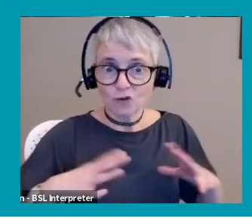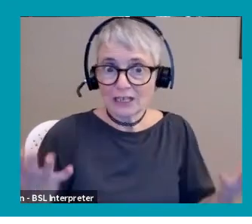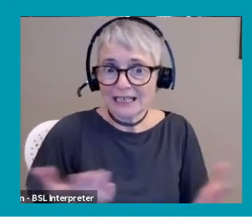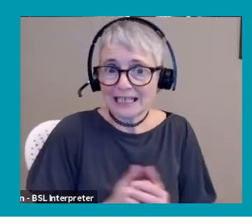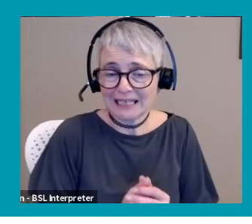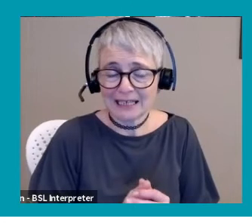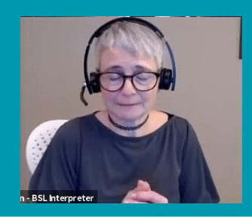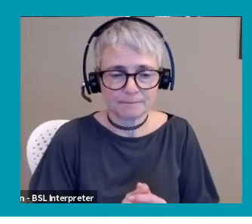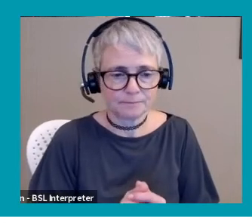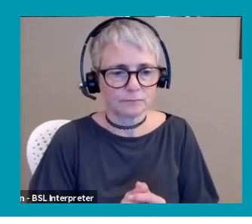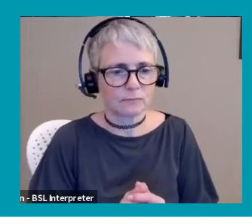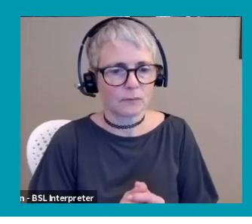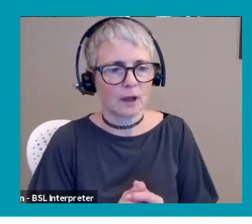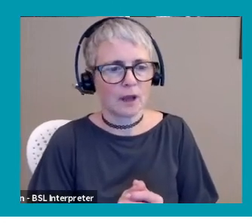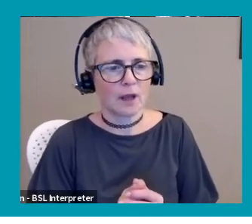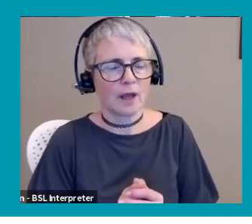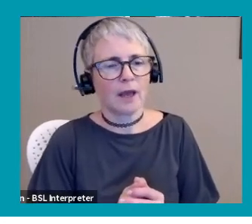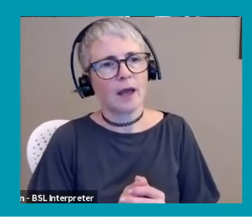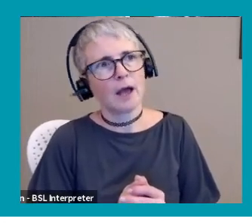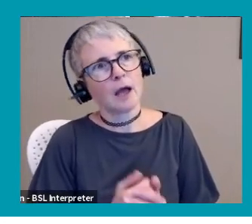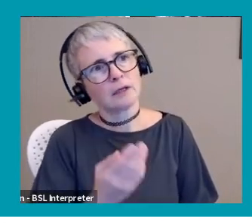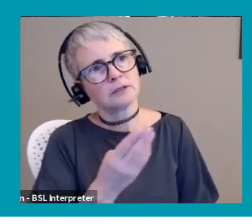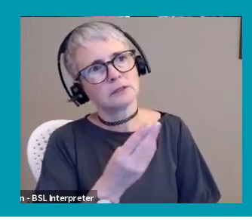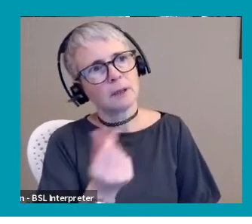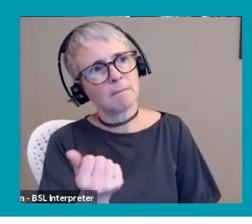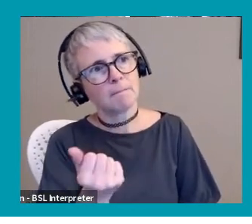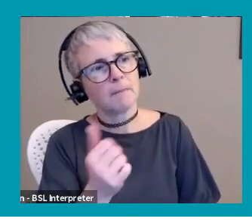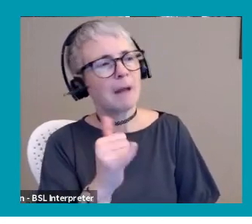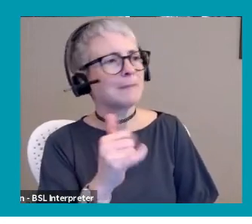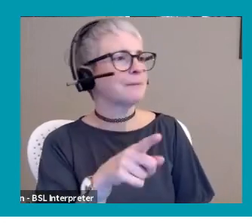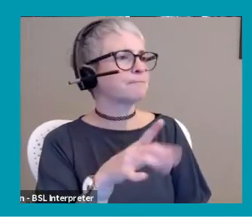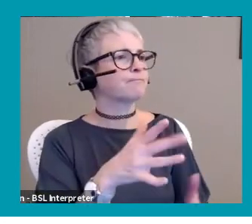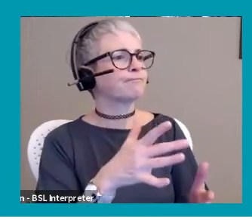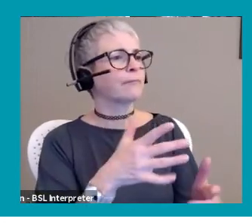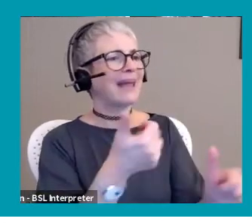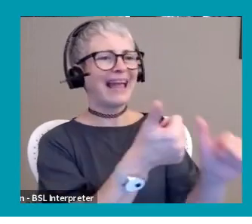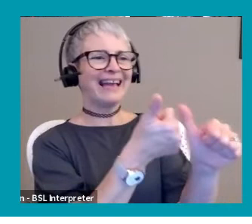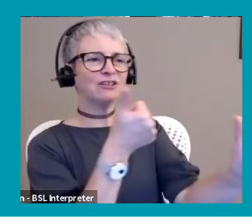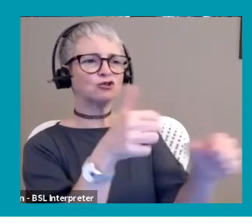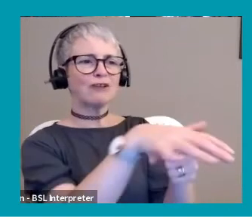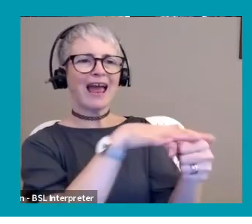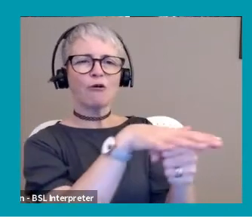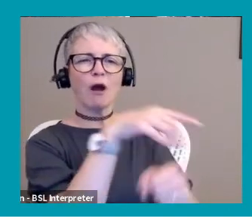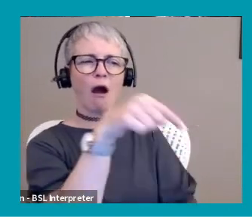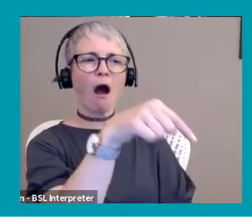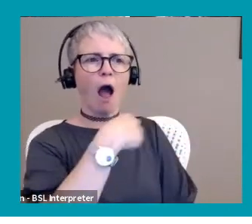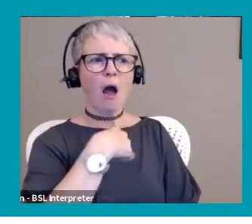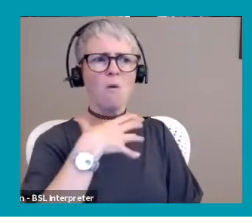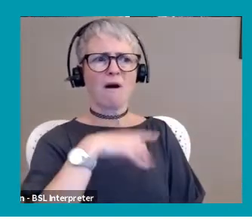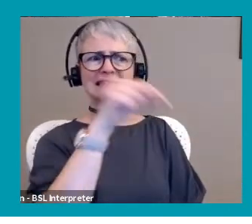Perhaps there are particular industry sectors that you are interested in or organisations, why don't you follow them?